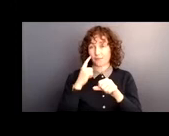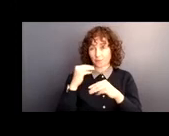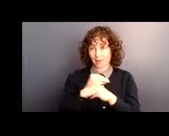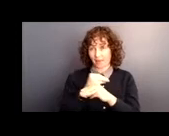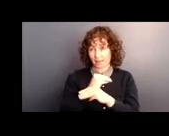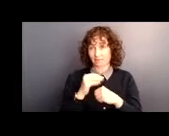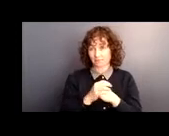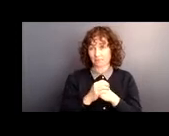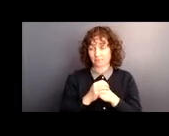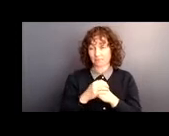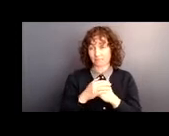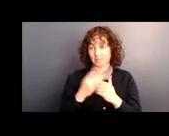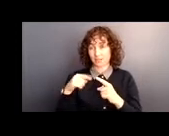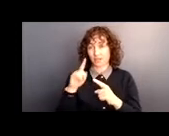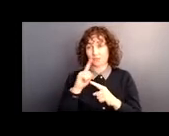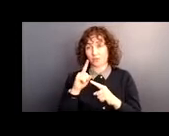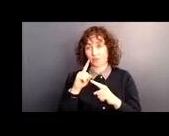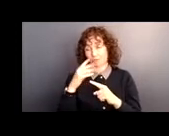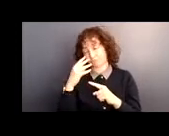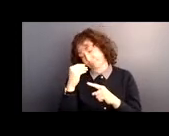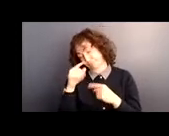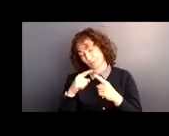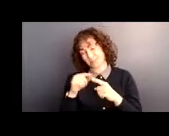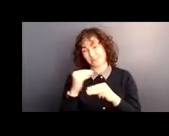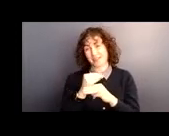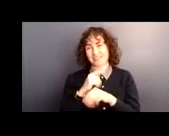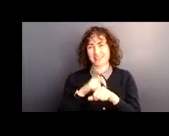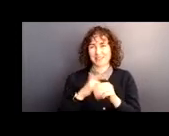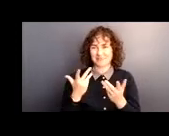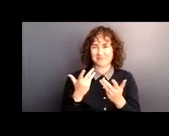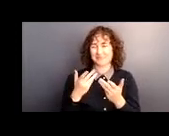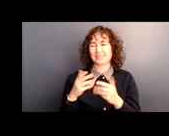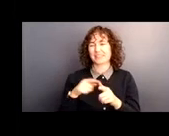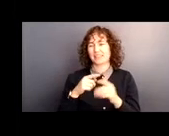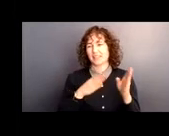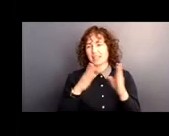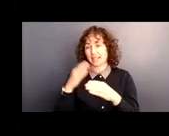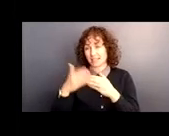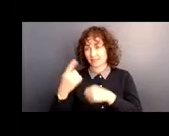because they're all suddenly sleep when it's math time. And then at the end of the day, I always let them...